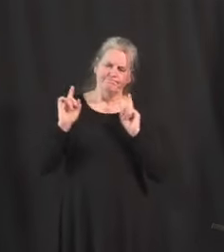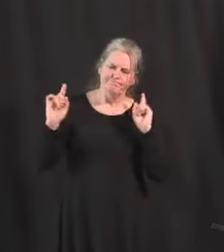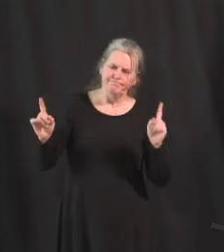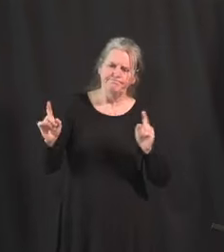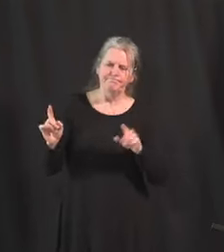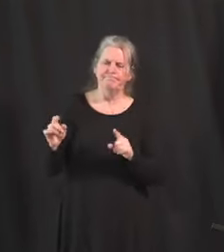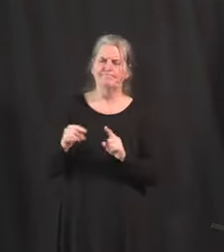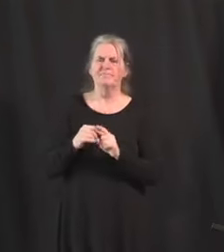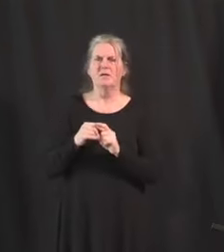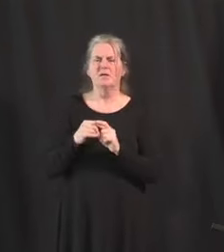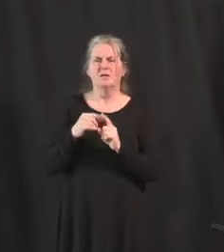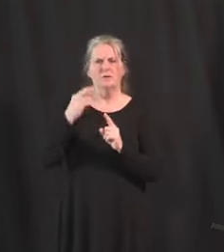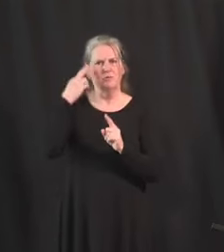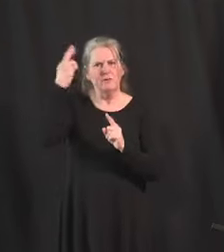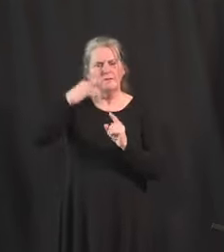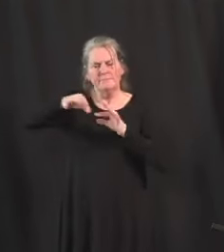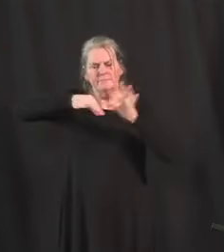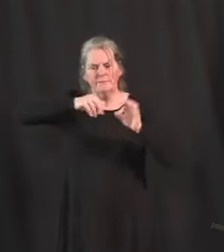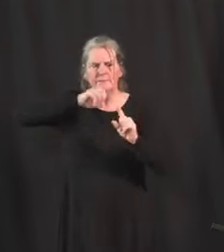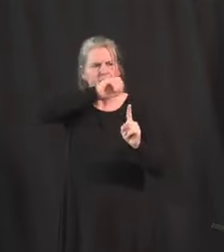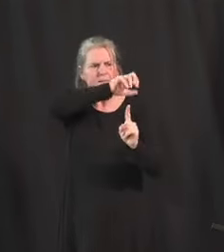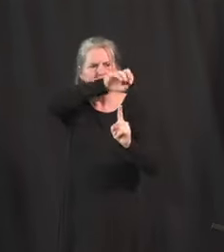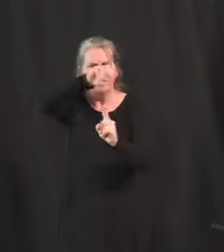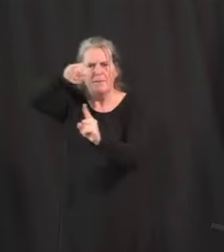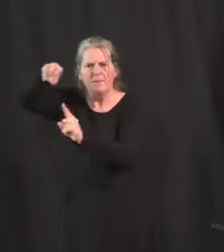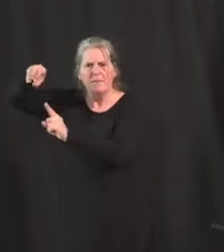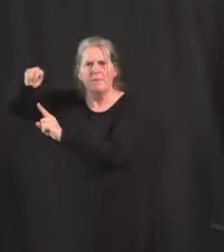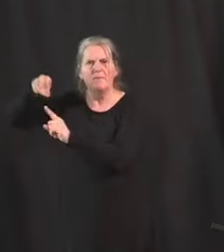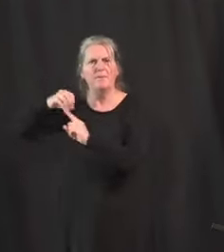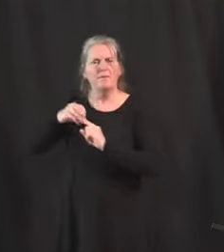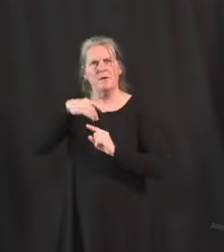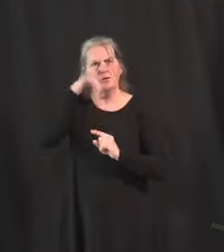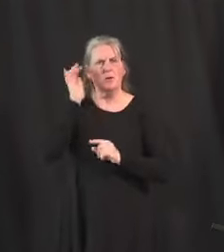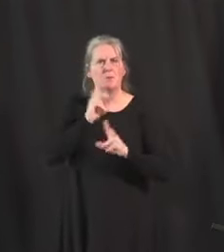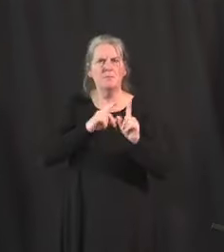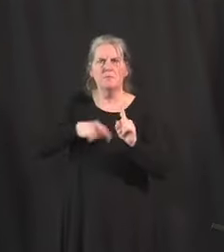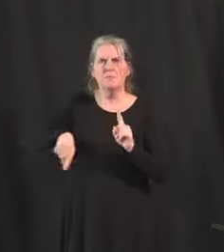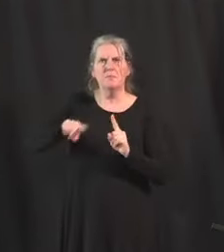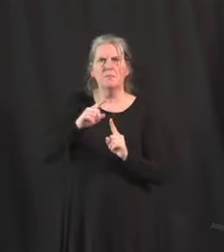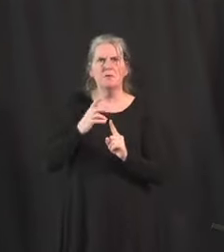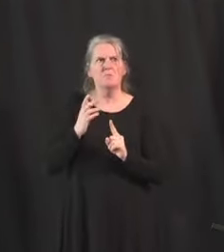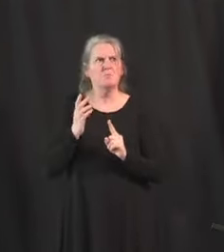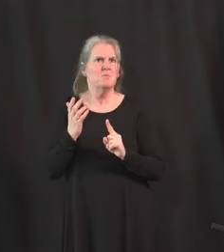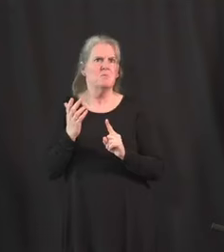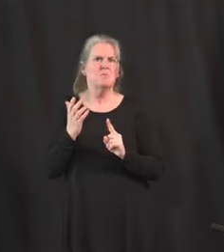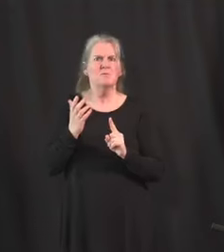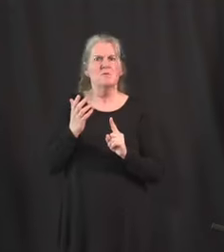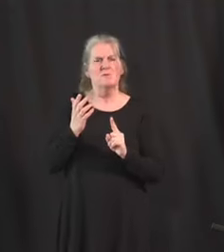BEHIND IT, I THINK ALMOST TO TURN IT INTO A DAILY HABIT